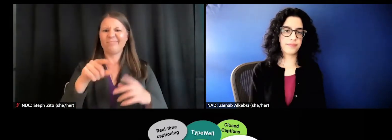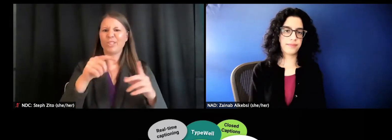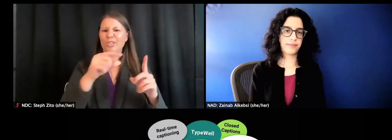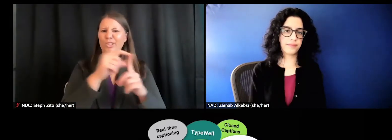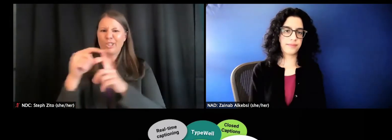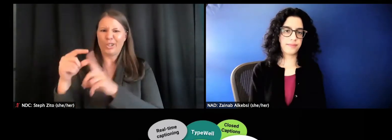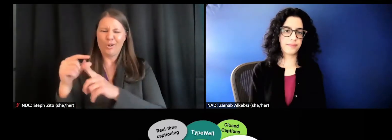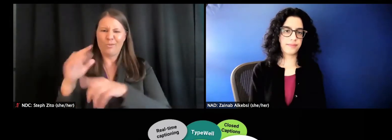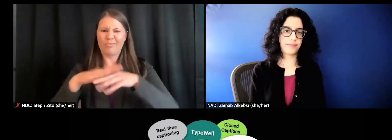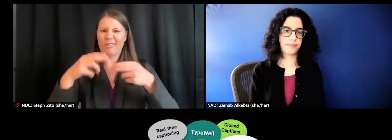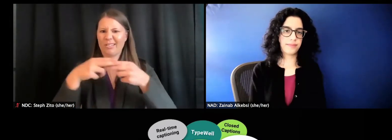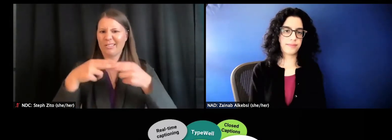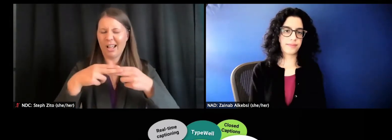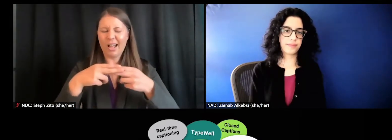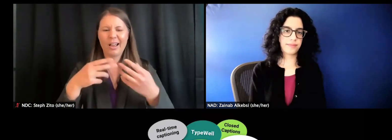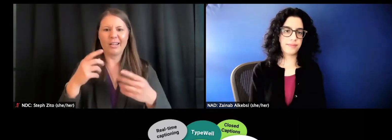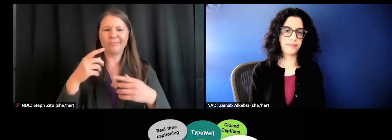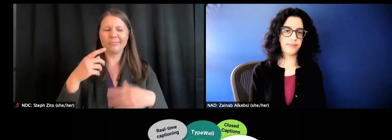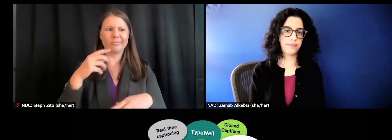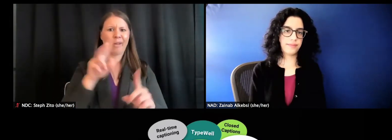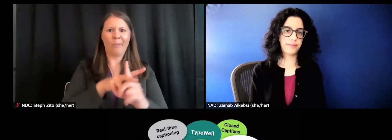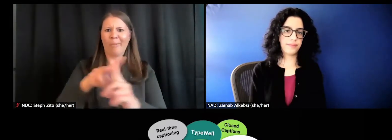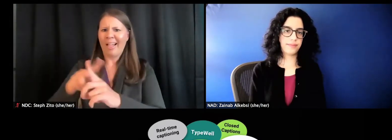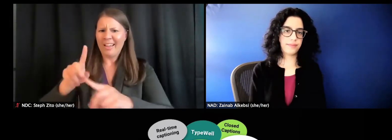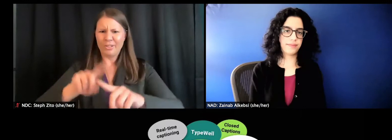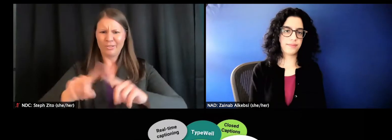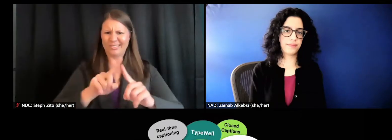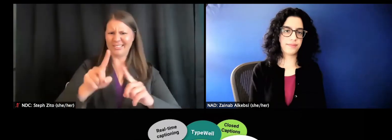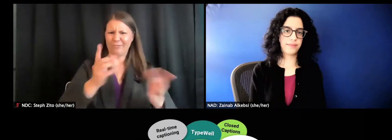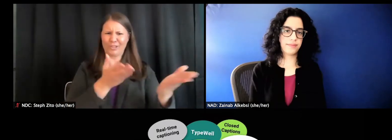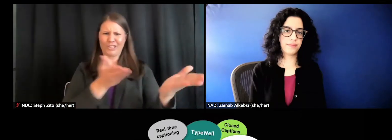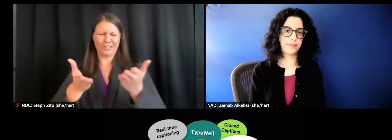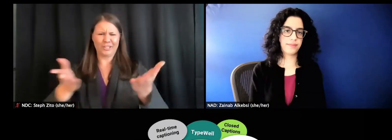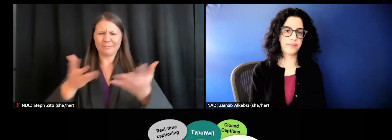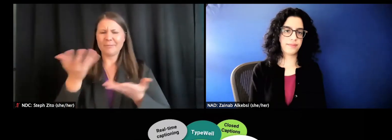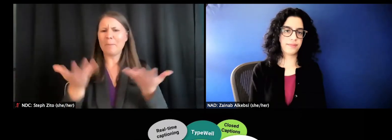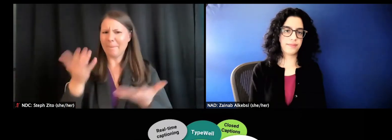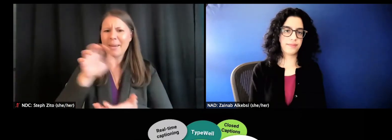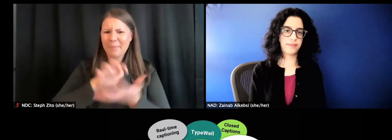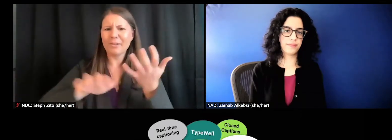So you are likely to see the various terms used to describe the various services and it